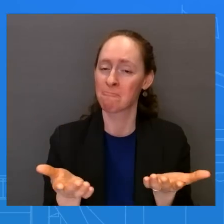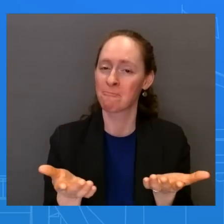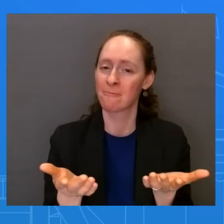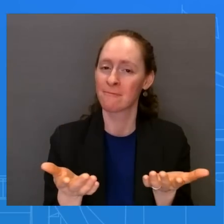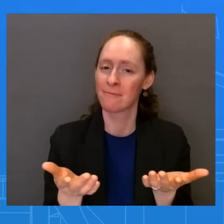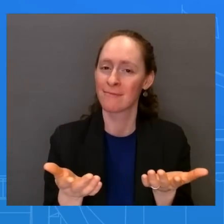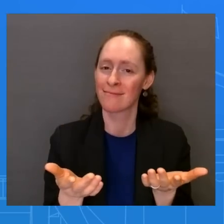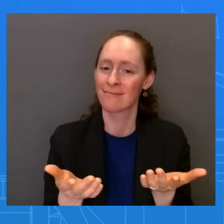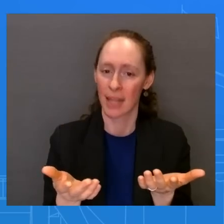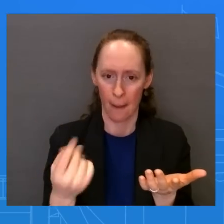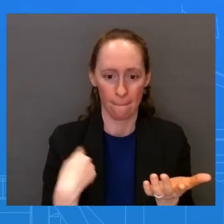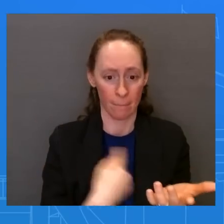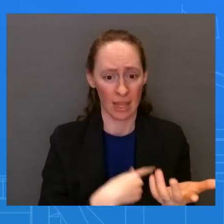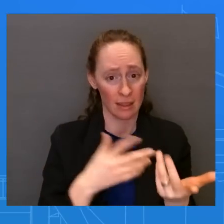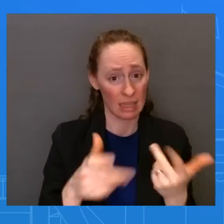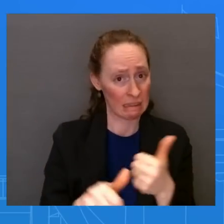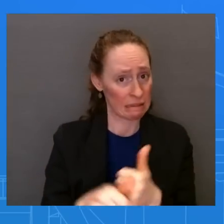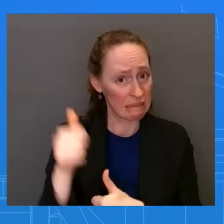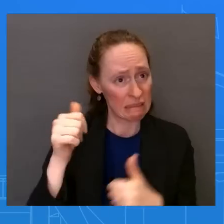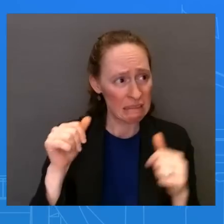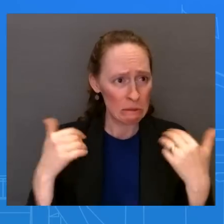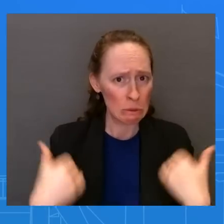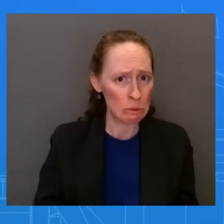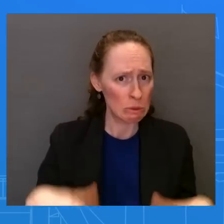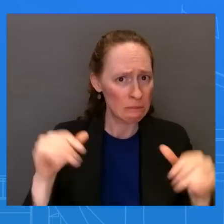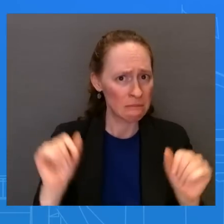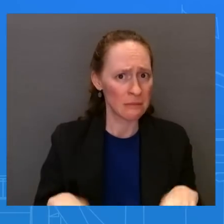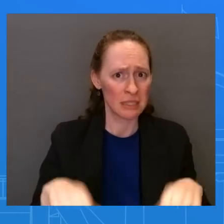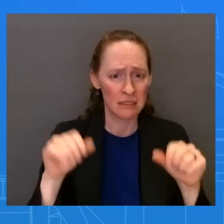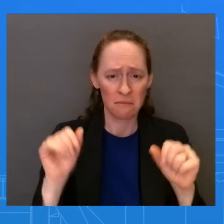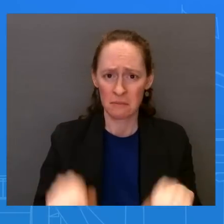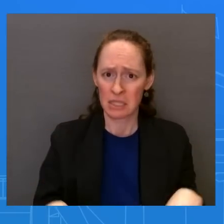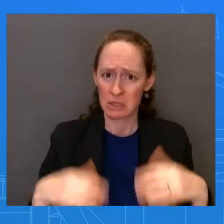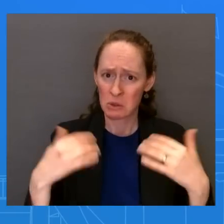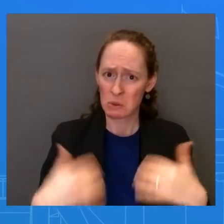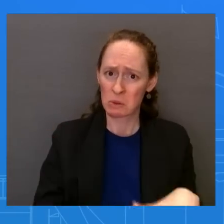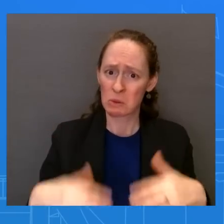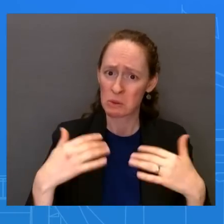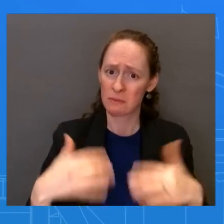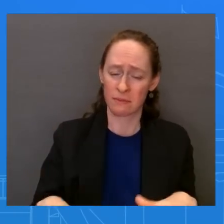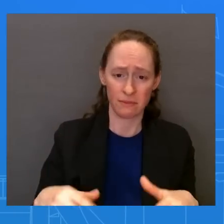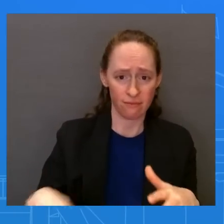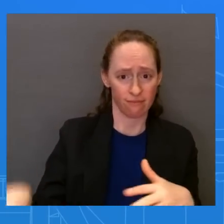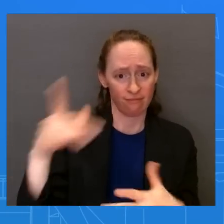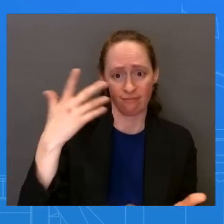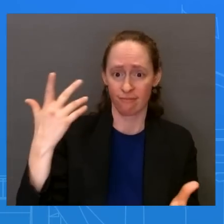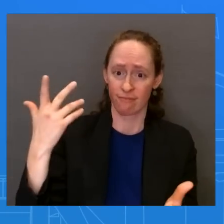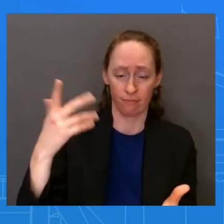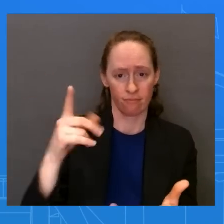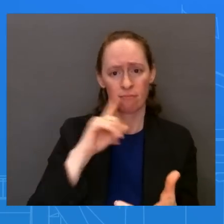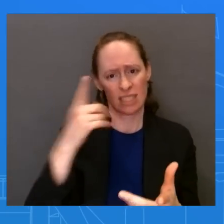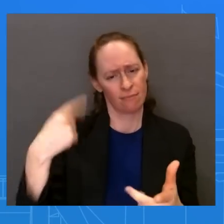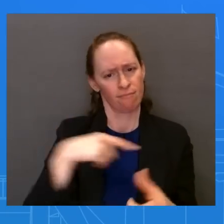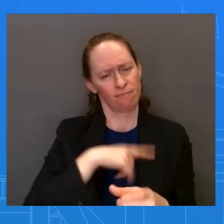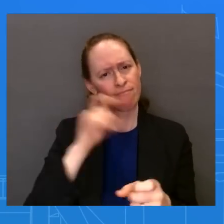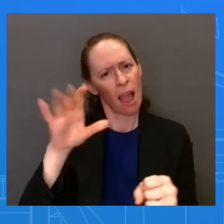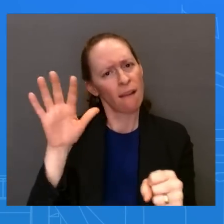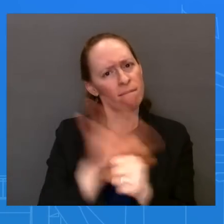of our country in -- take it hostage. Right? We should not do that. And so that's what we've been very clear about.